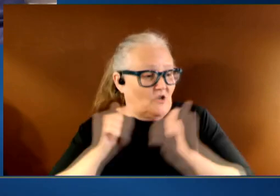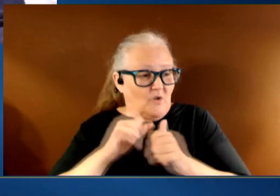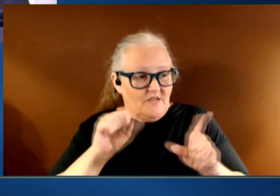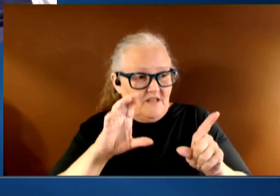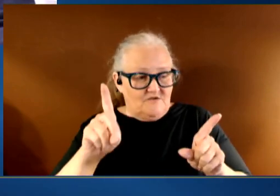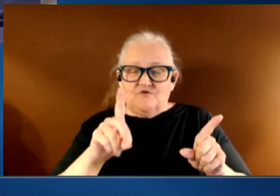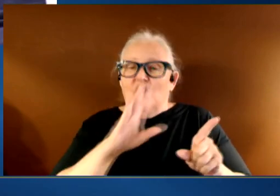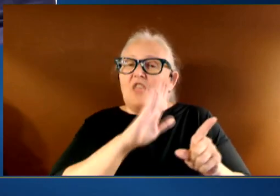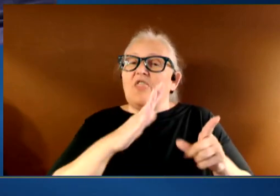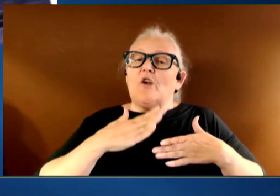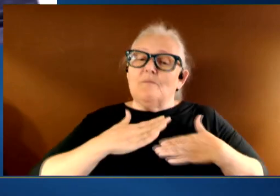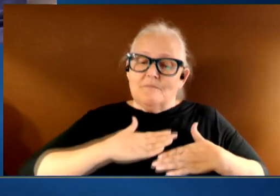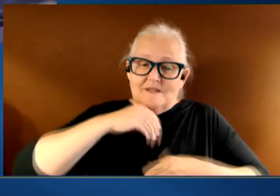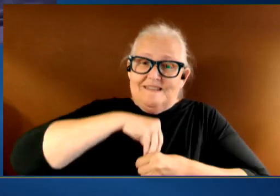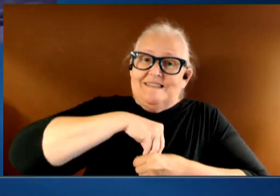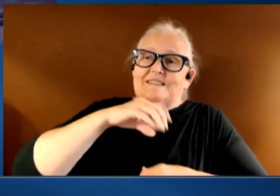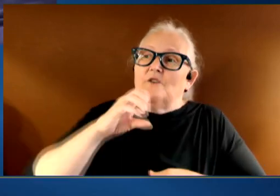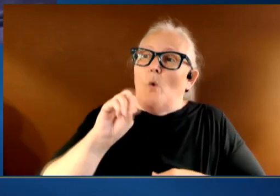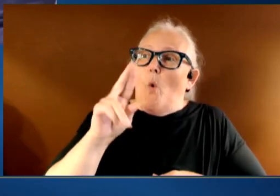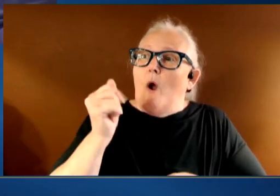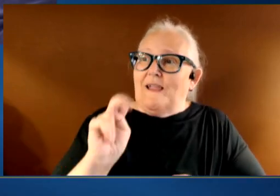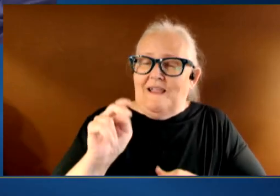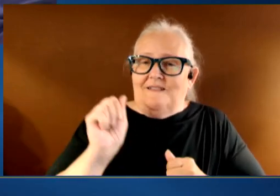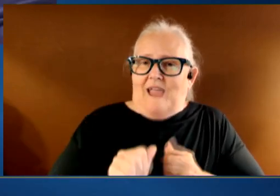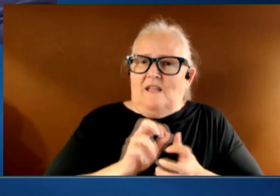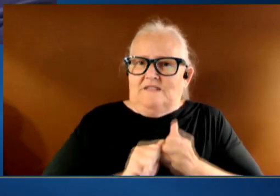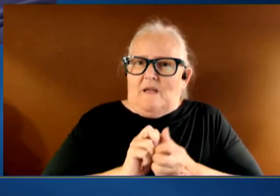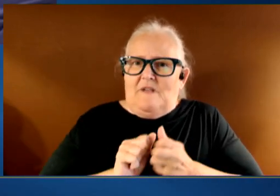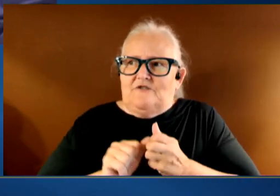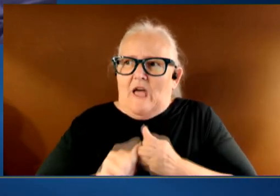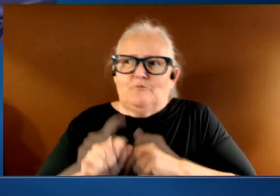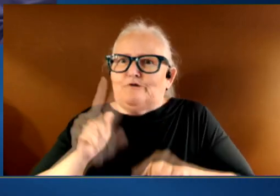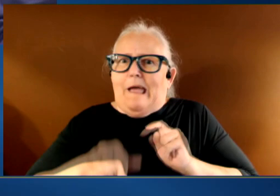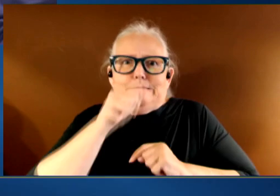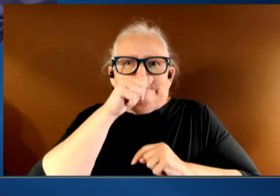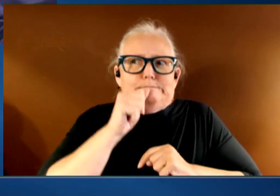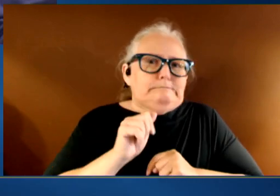able to tolerate high-dose chemotherapy. So we wanted to develop a different type of approach.